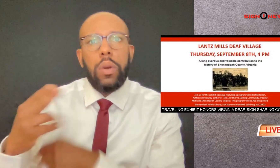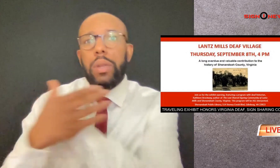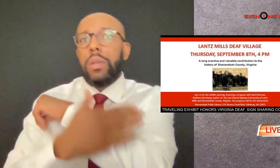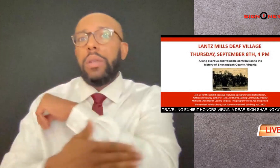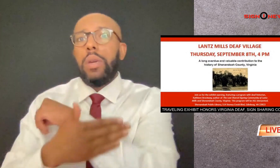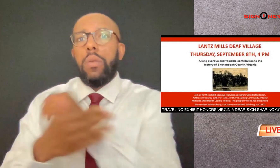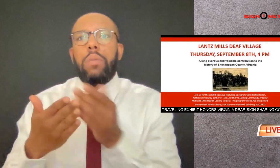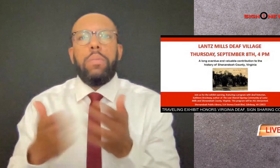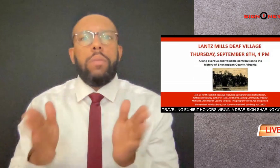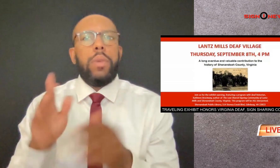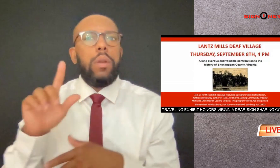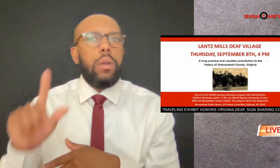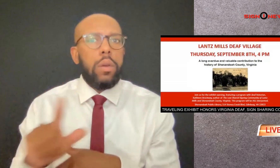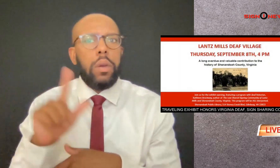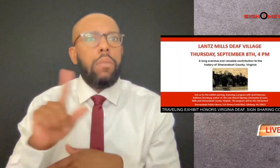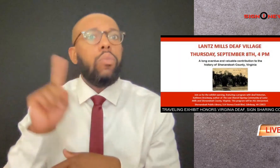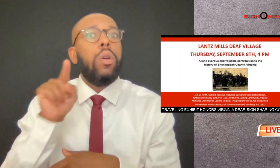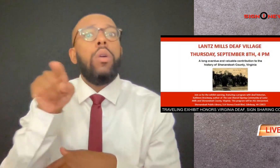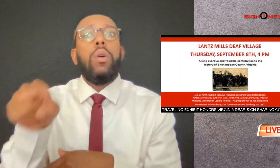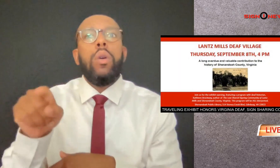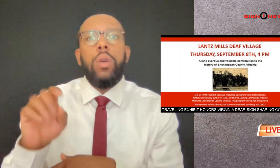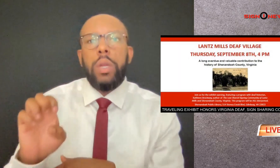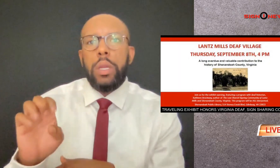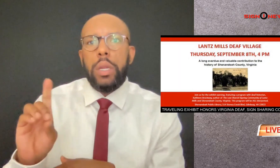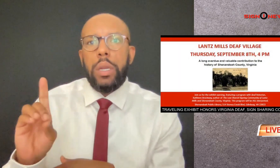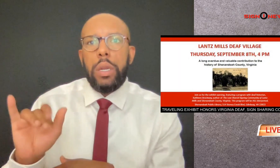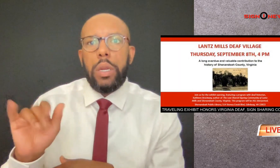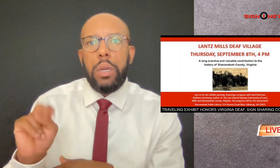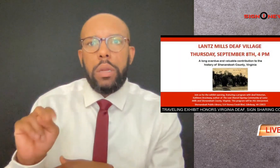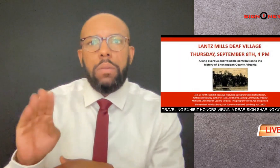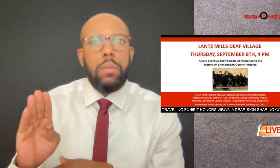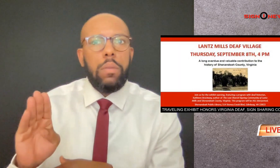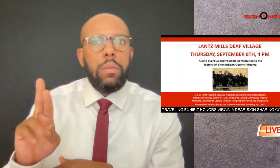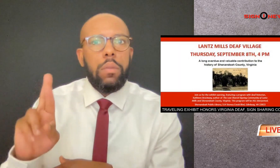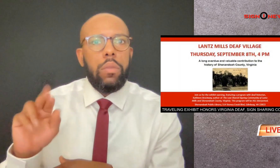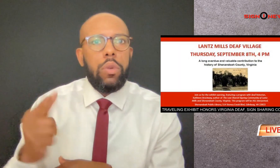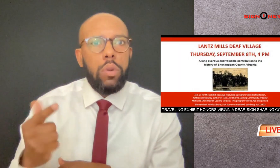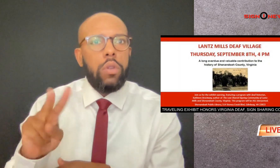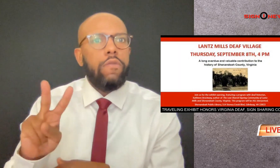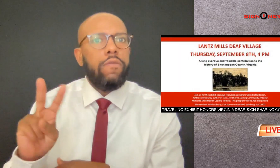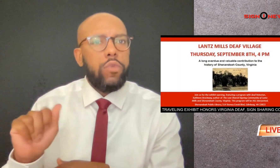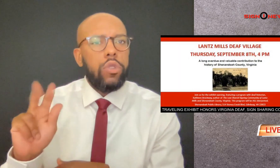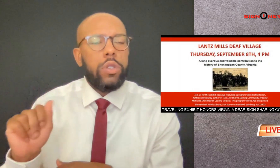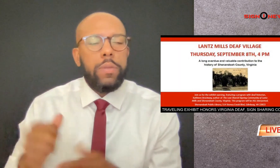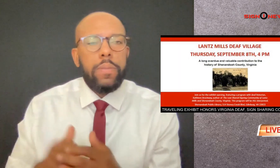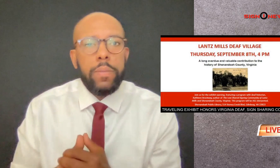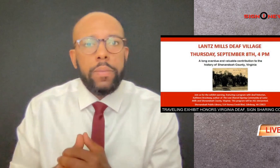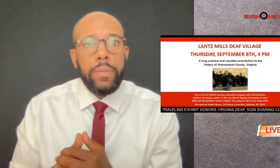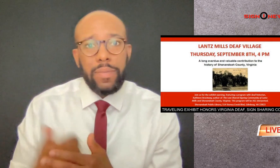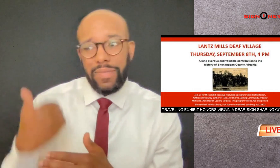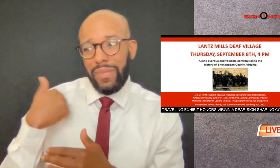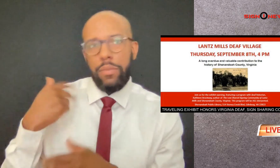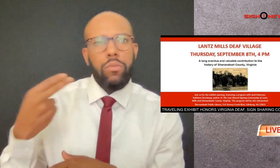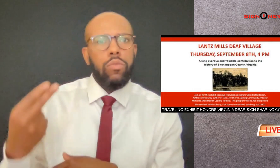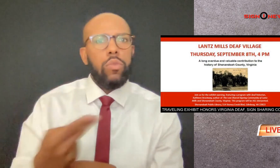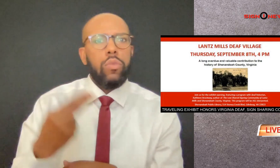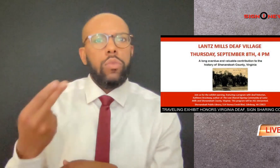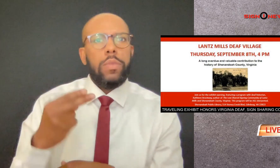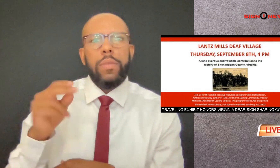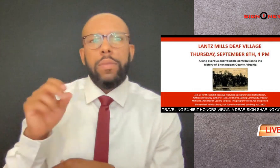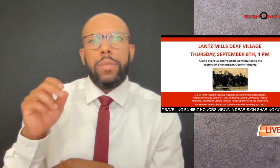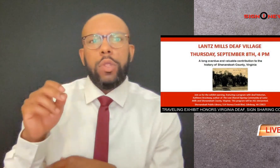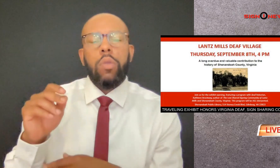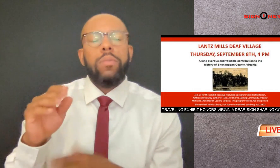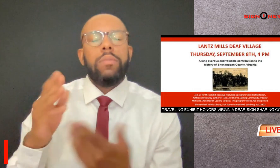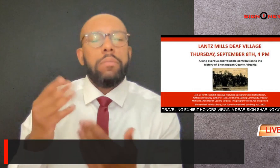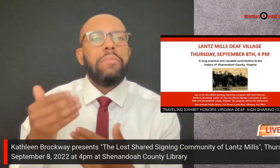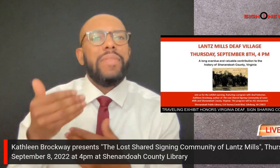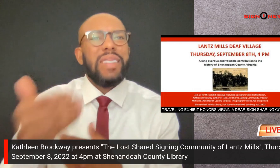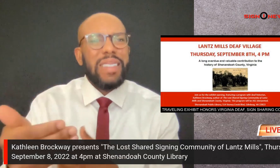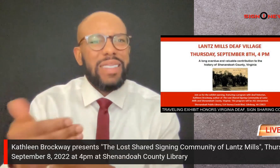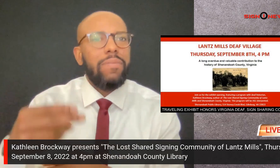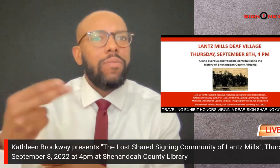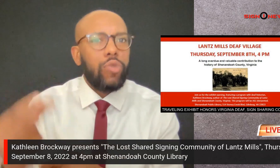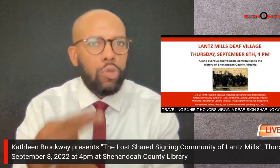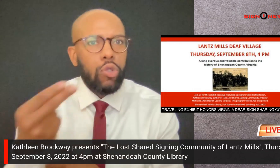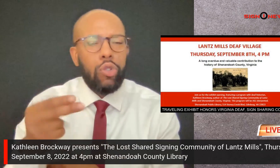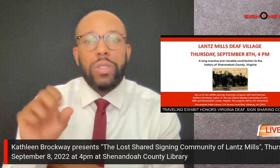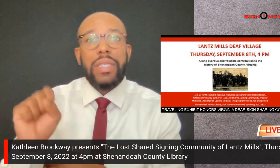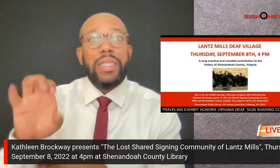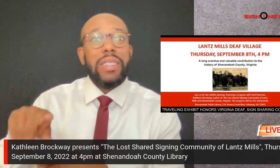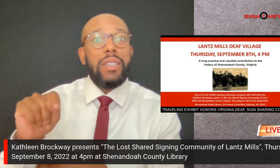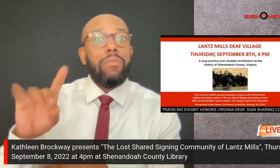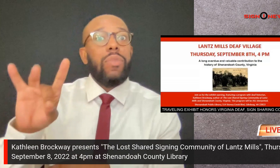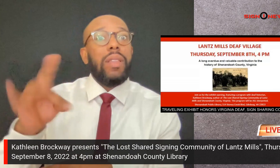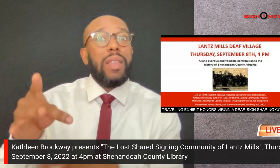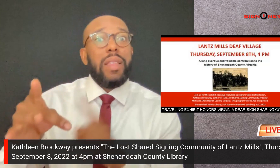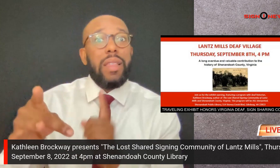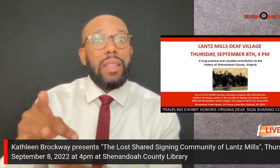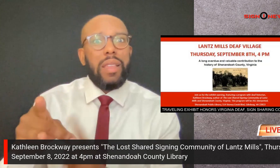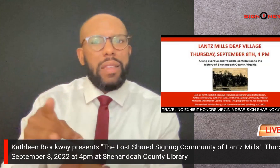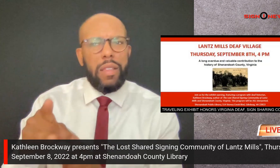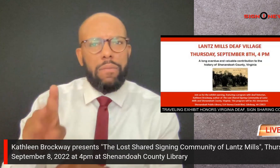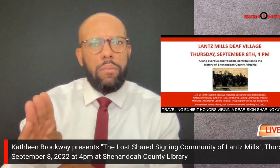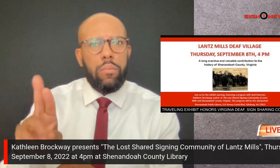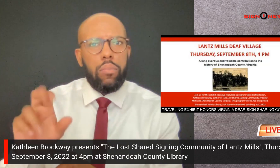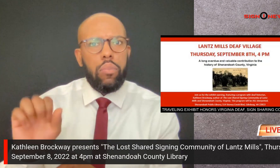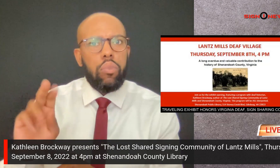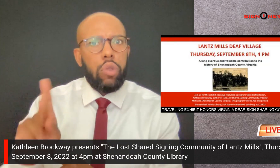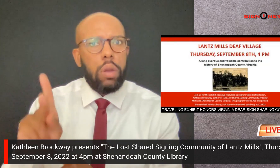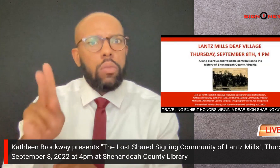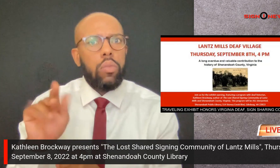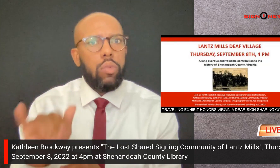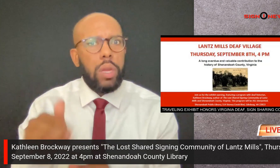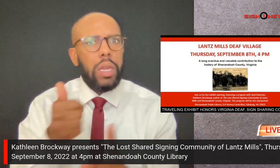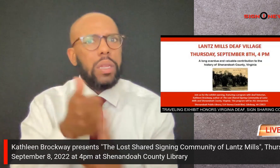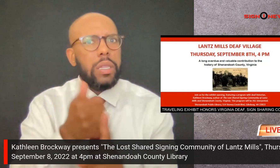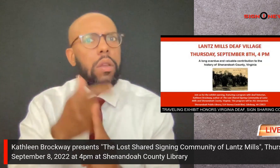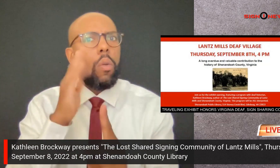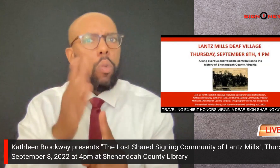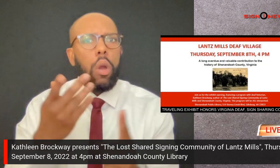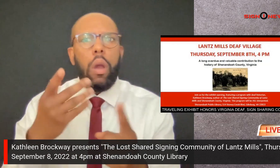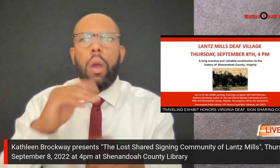in Edinburg Virginia on Thursday, September 8 Brockway will open